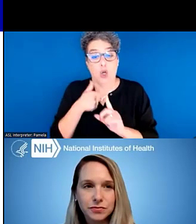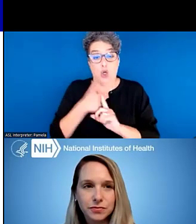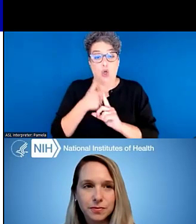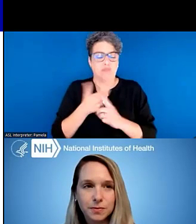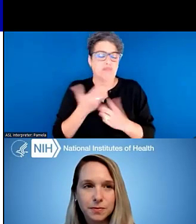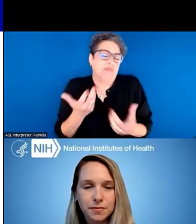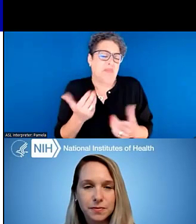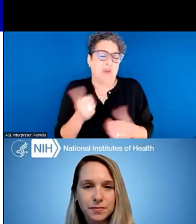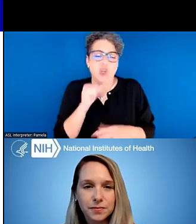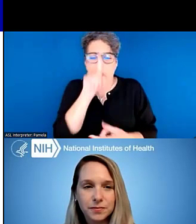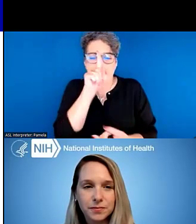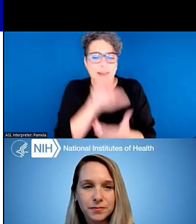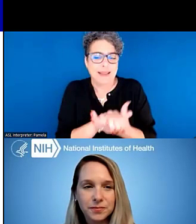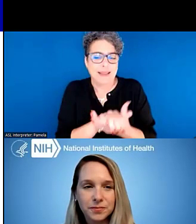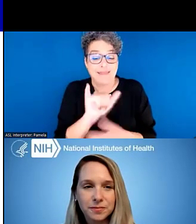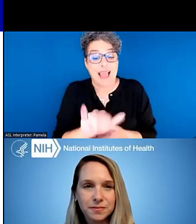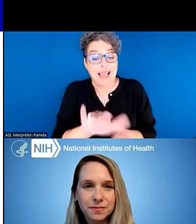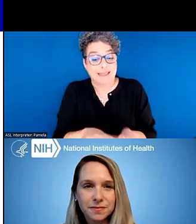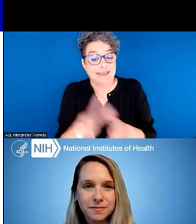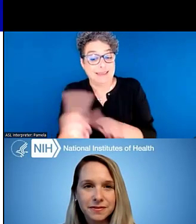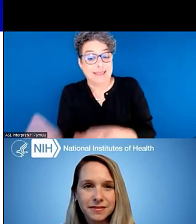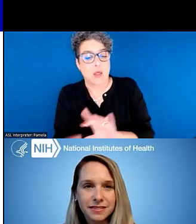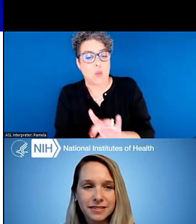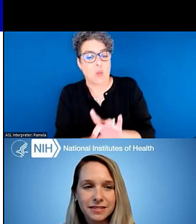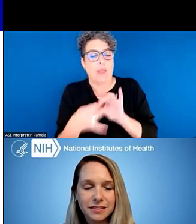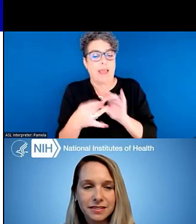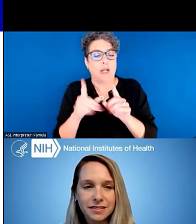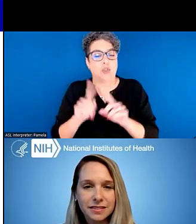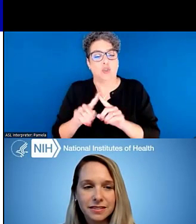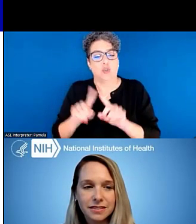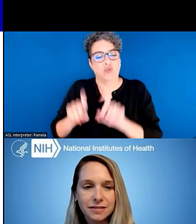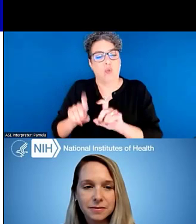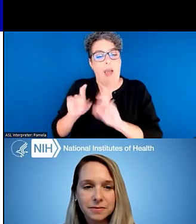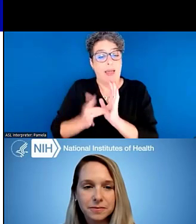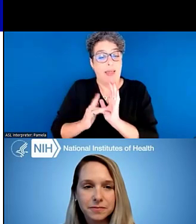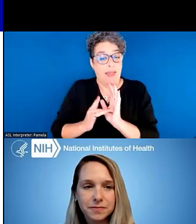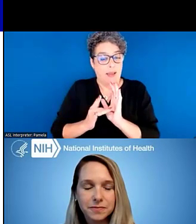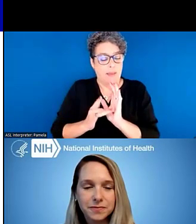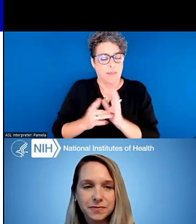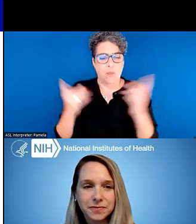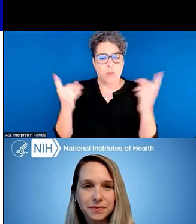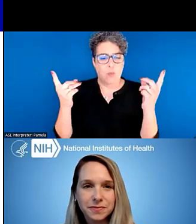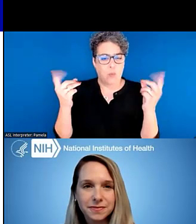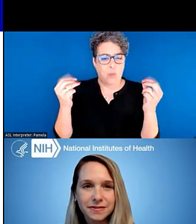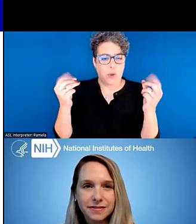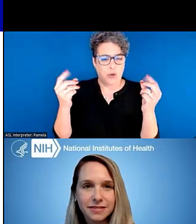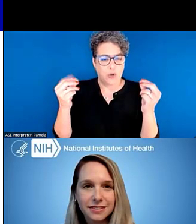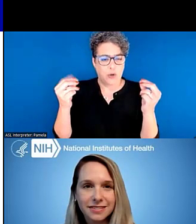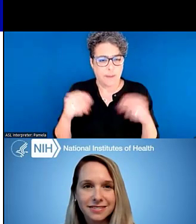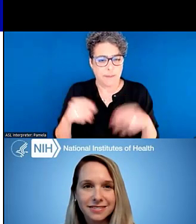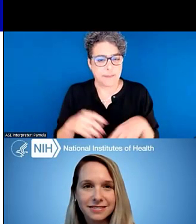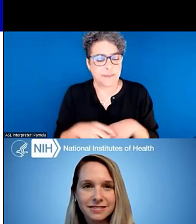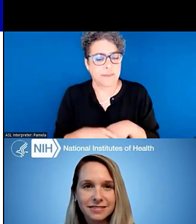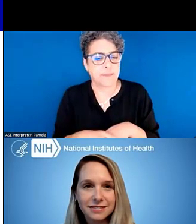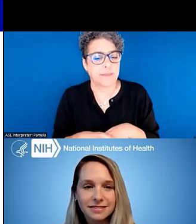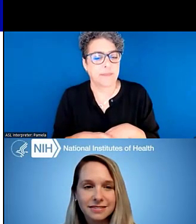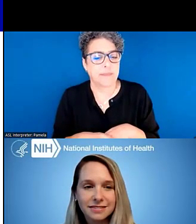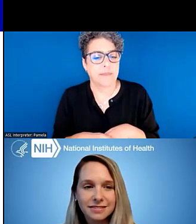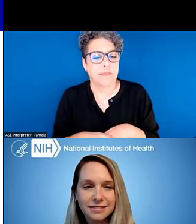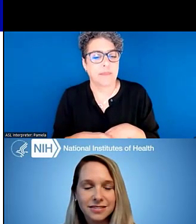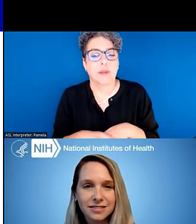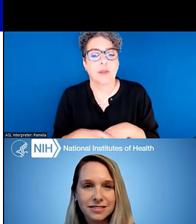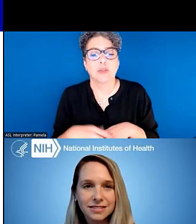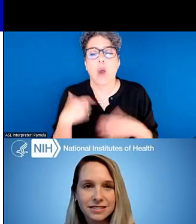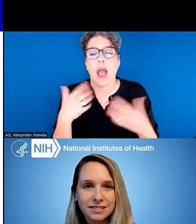What do you do? So can you type up A, B or C ..